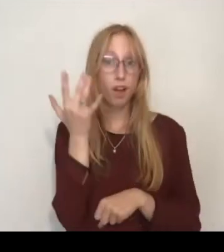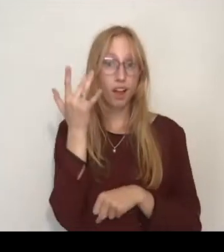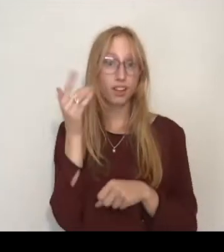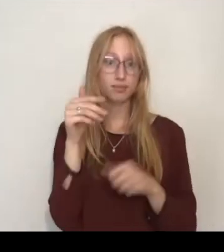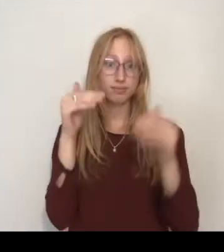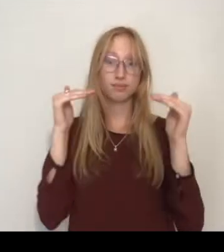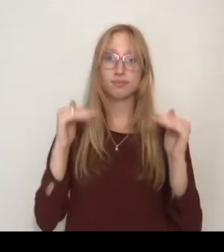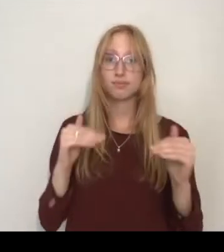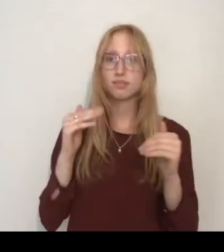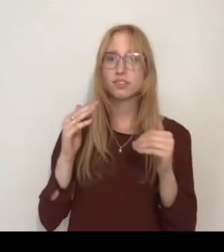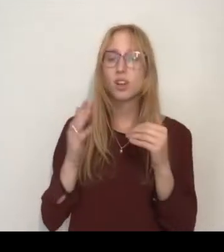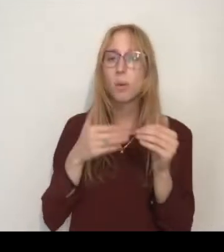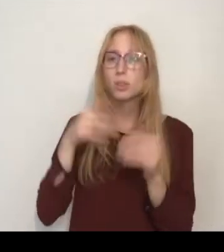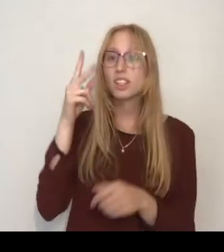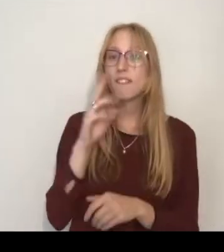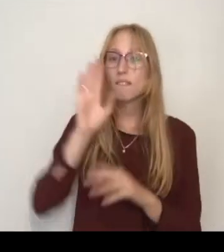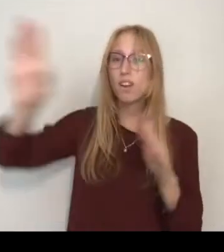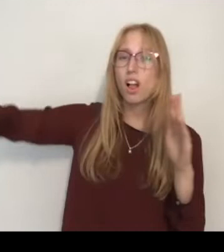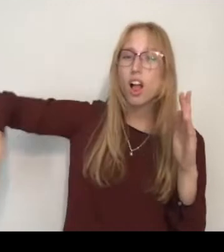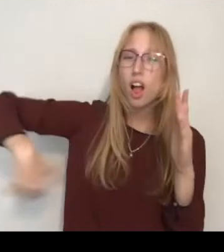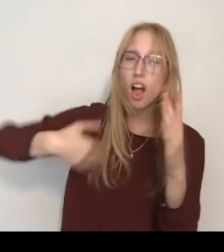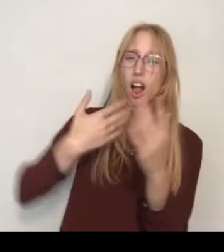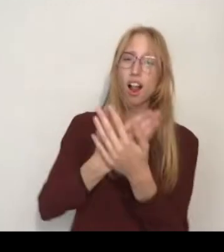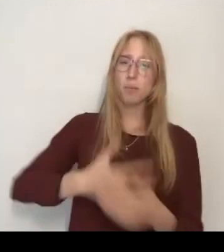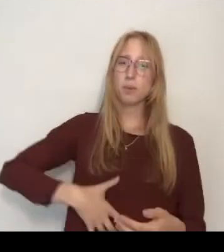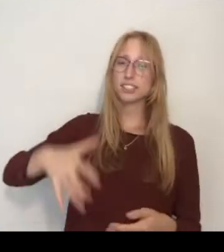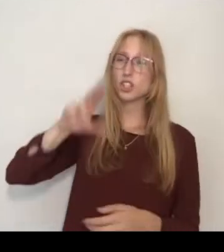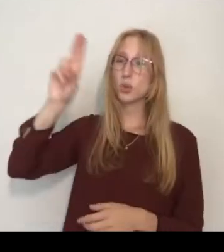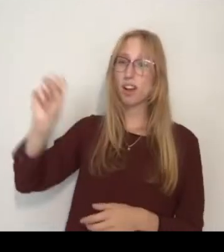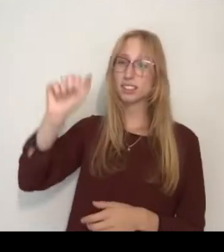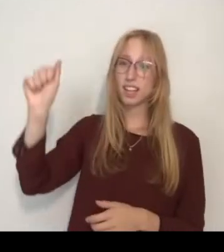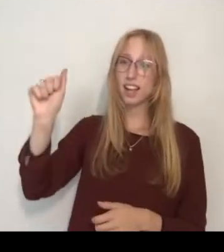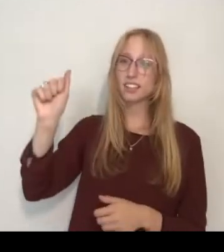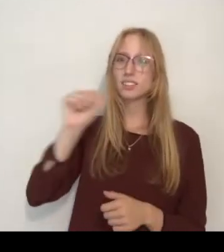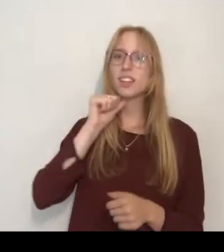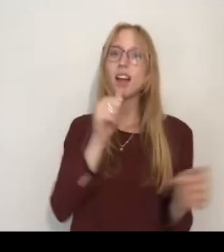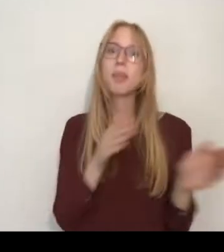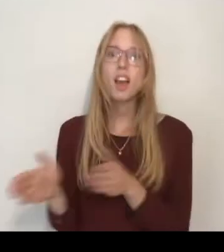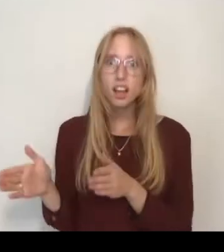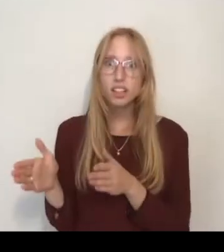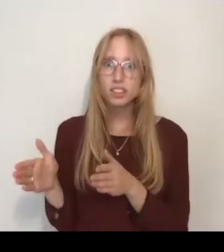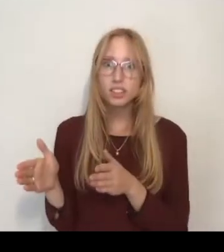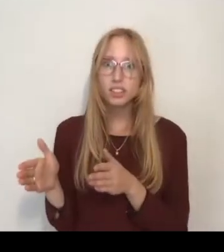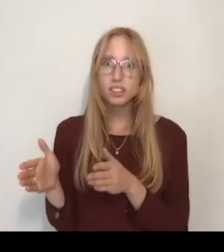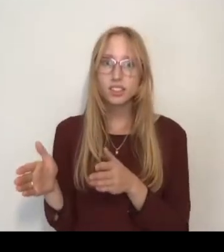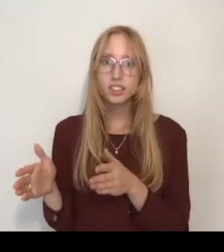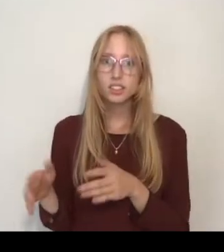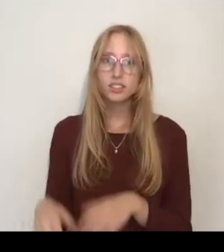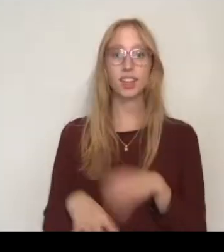These four I just mentioned are possible reasons why nearly half of all pregnancies are unintended every year in the USA.